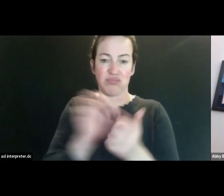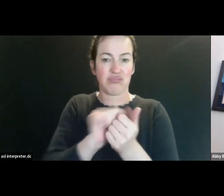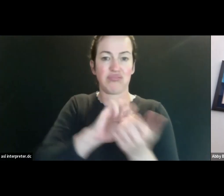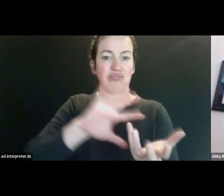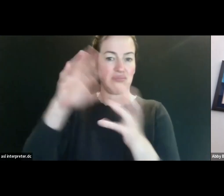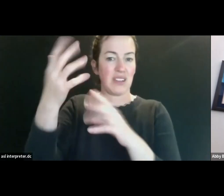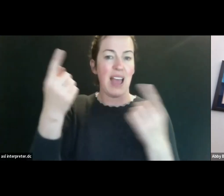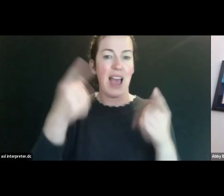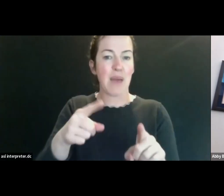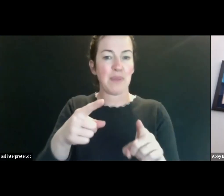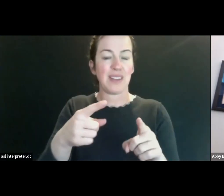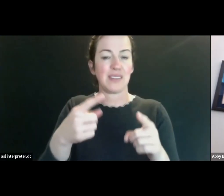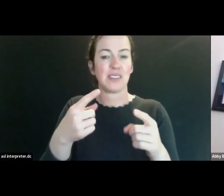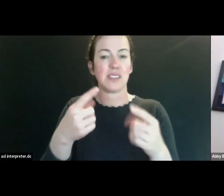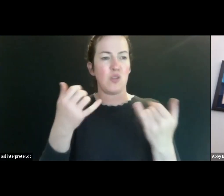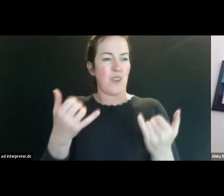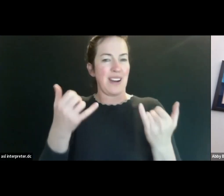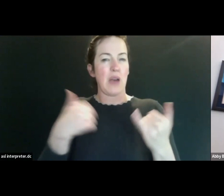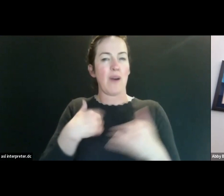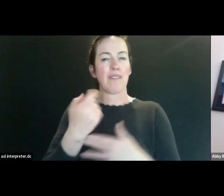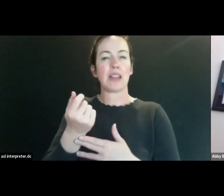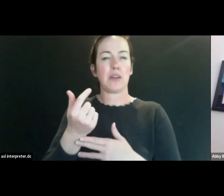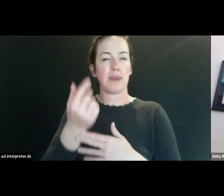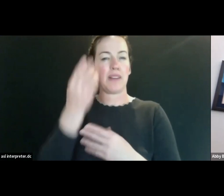it's a no notice disaster. Right now, we have a little bit of notice with these storms coming